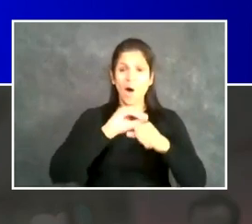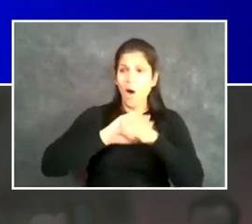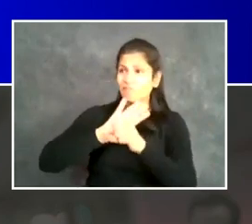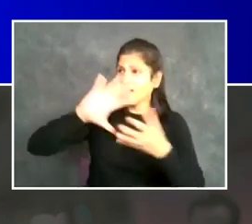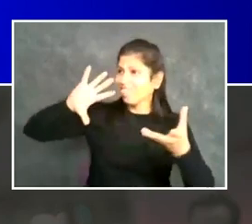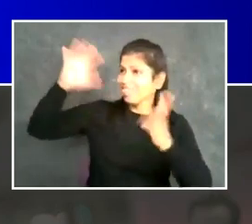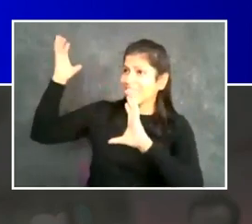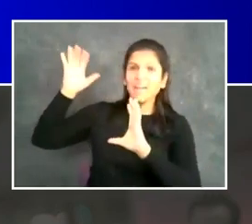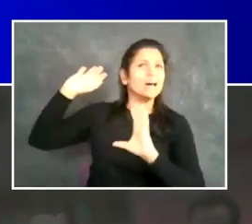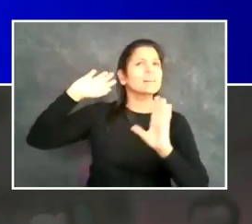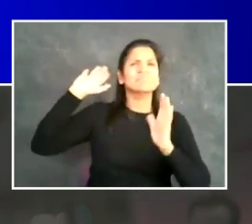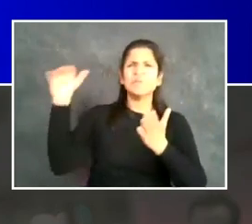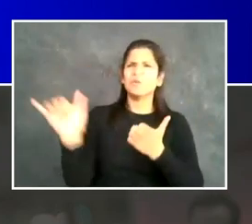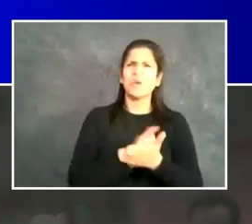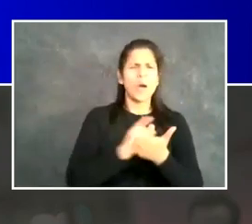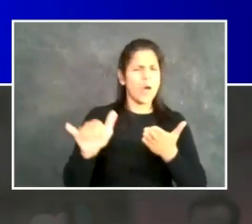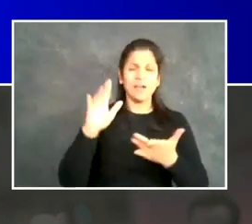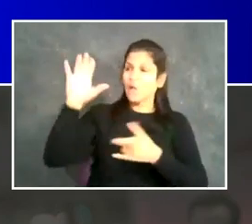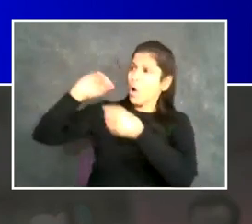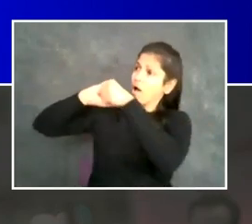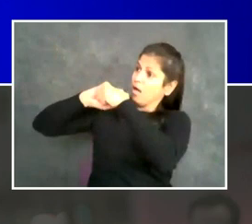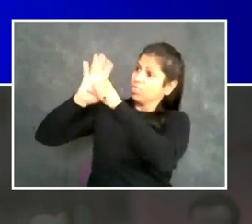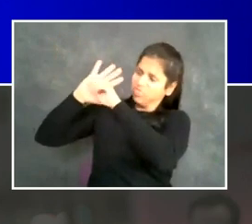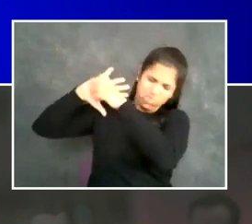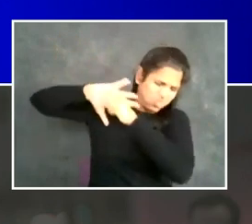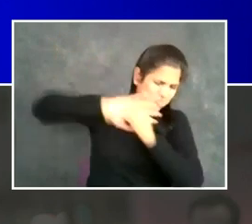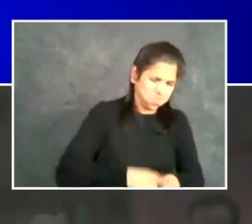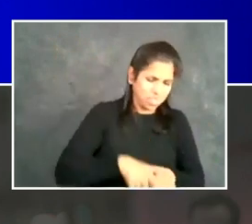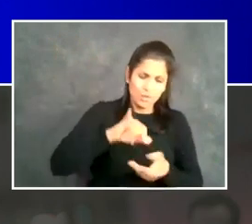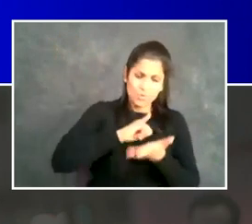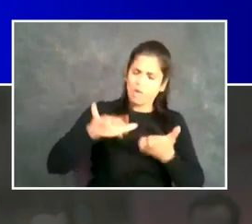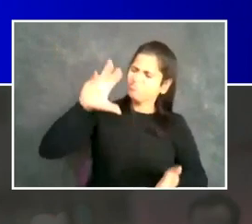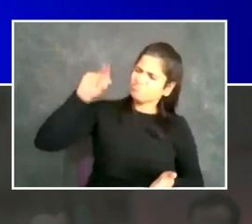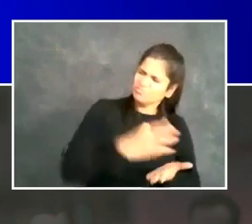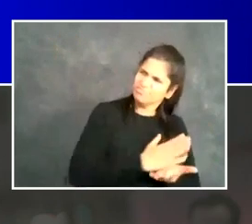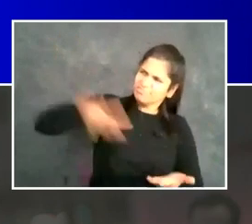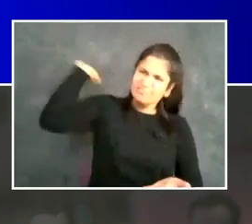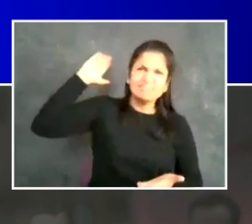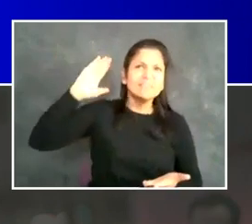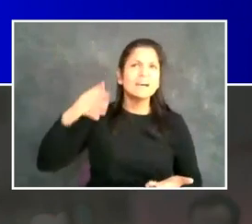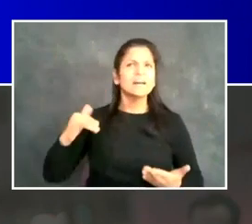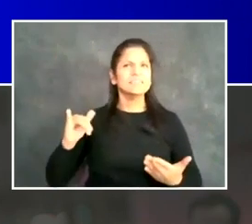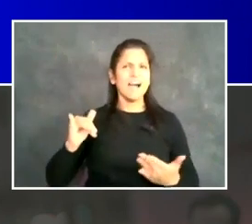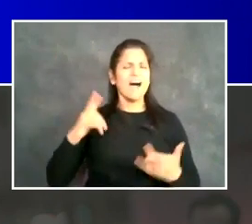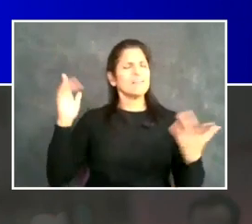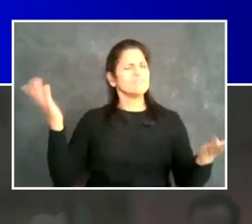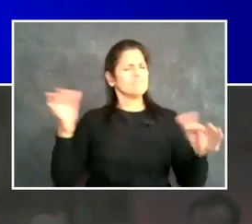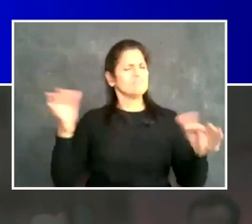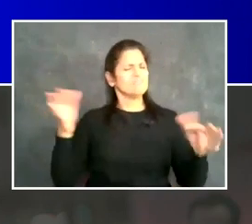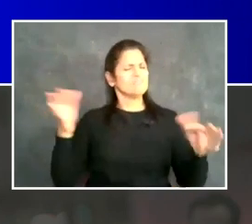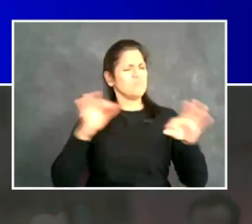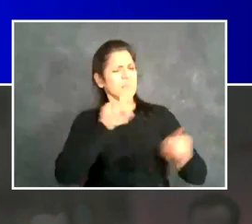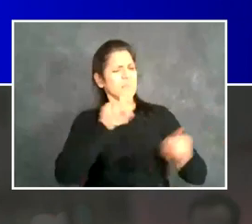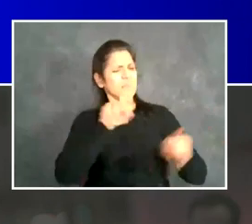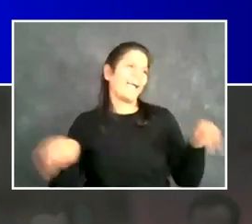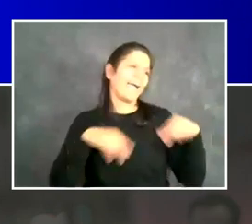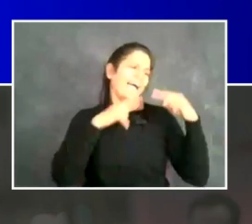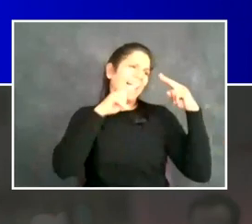OF A PANDEMIC, WE'RE NOT GOING TO LET IT CHANGE US AND WE'RE NOT GOING TO LET A PANDEMIC